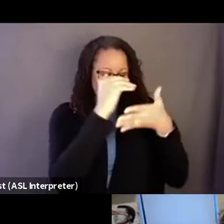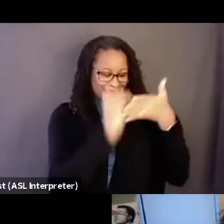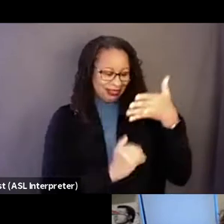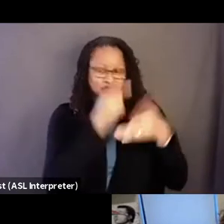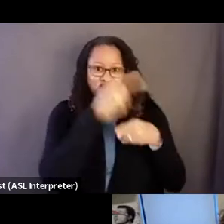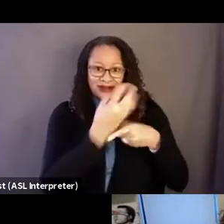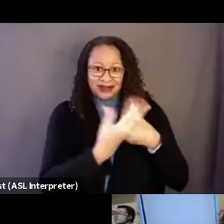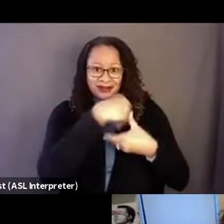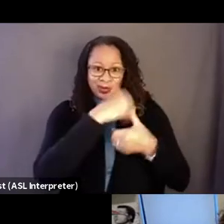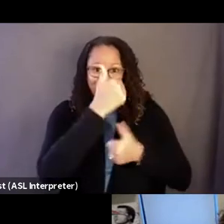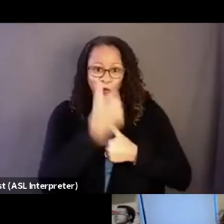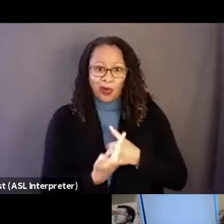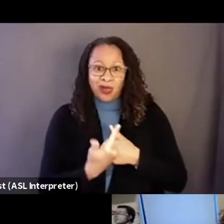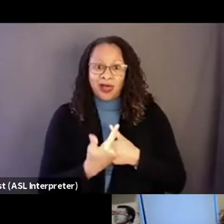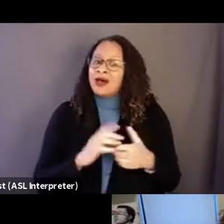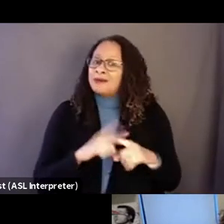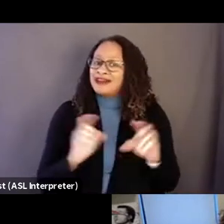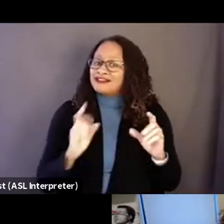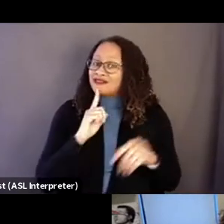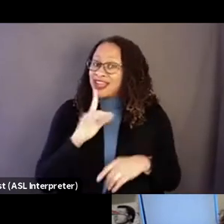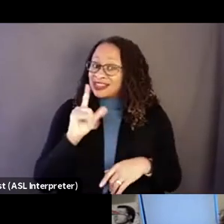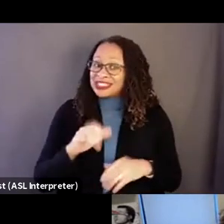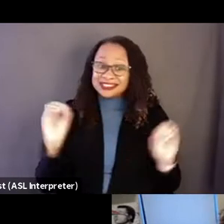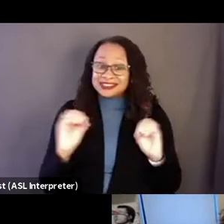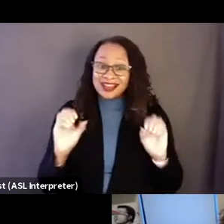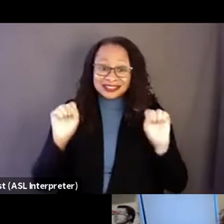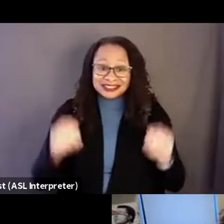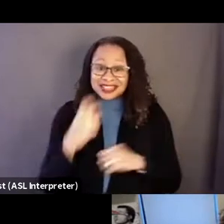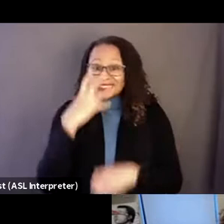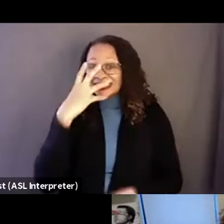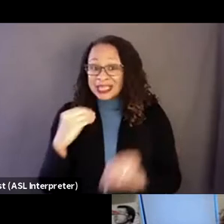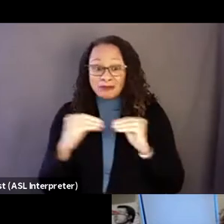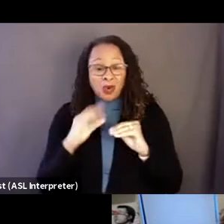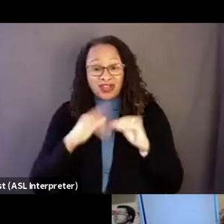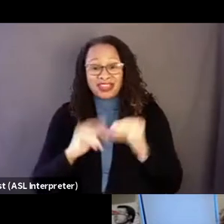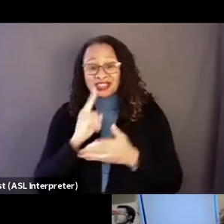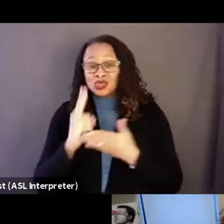the reality is that none of them are able to sleep more than two, three, four hours a night.